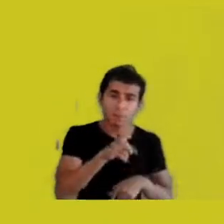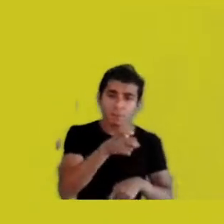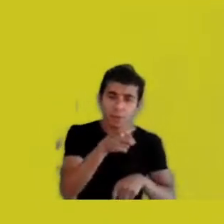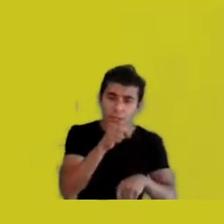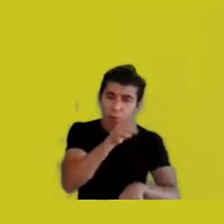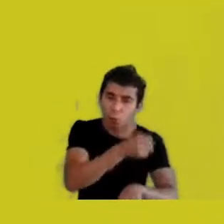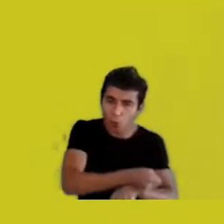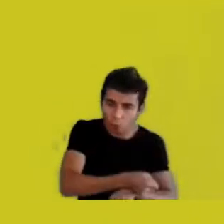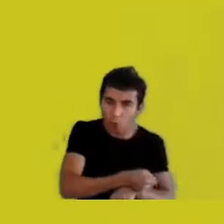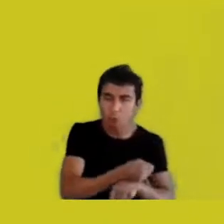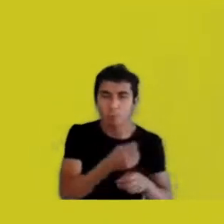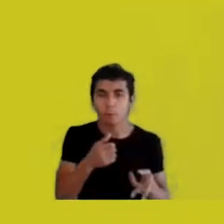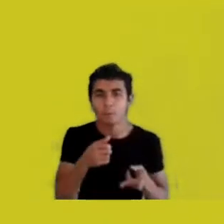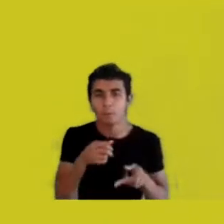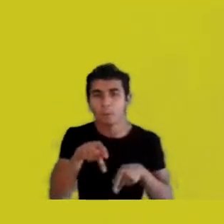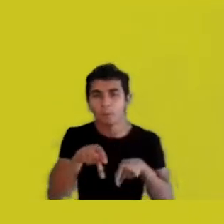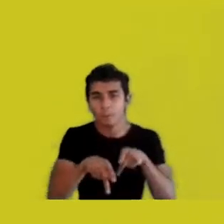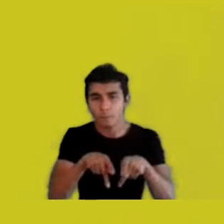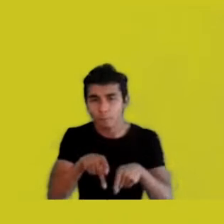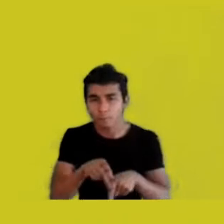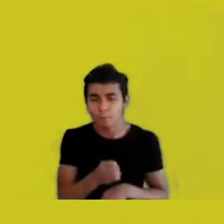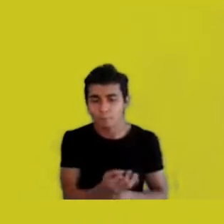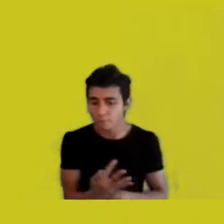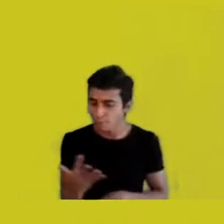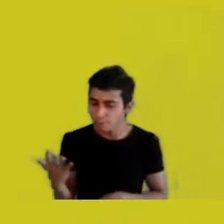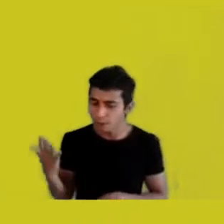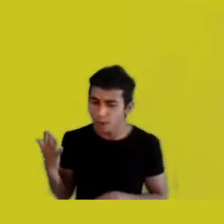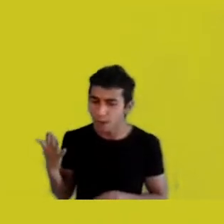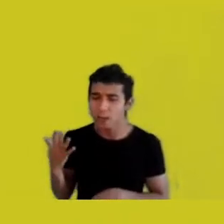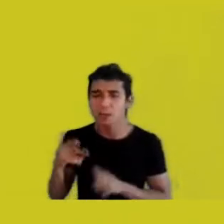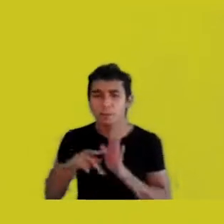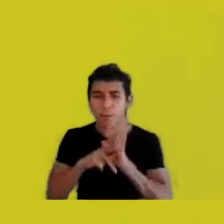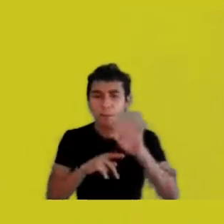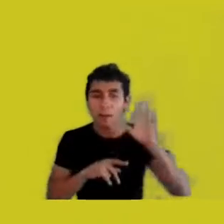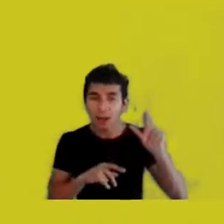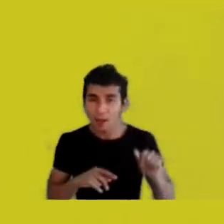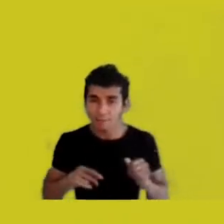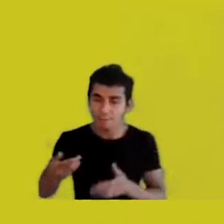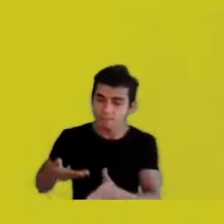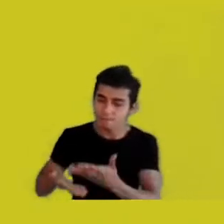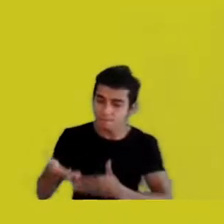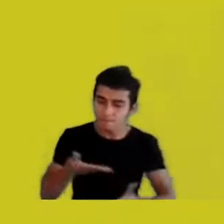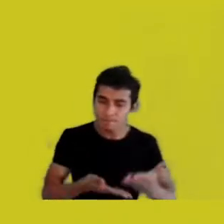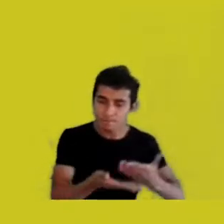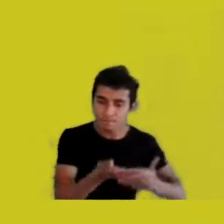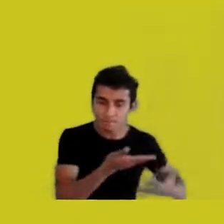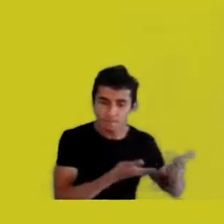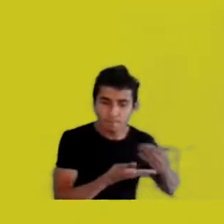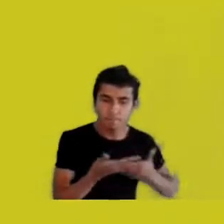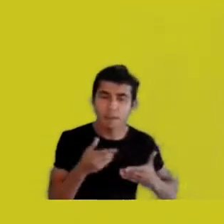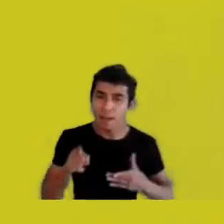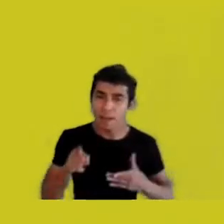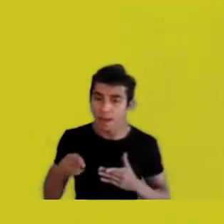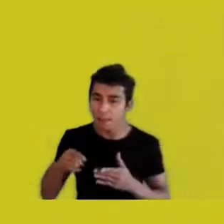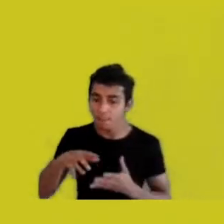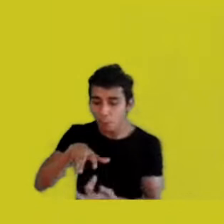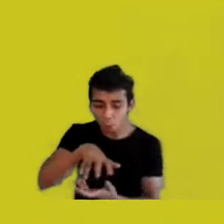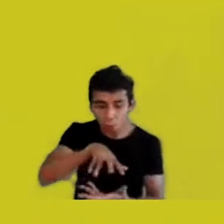certain Africas, I mean, transit between worlds, fogs,